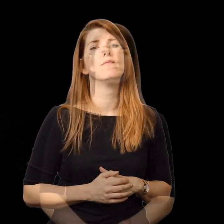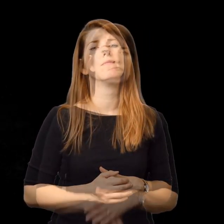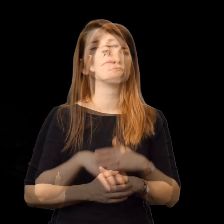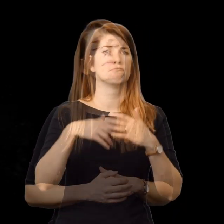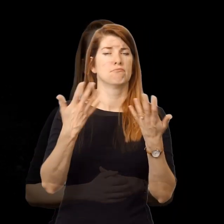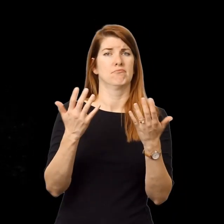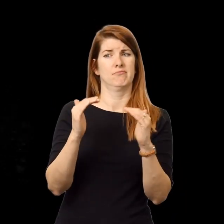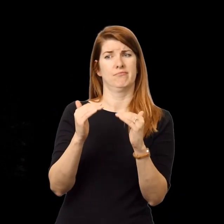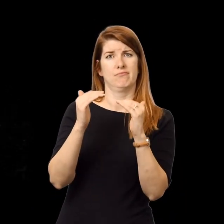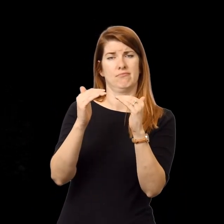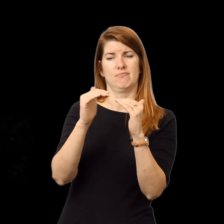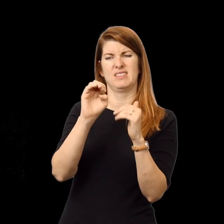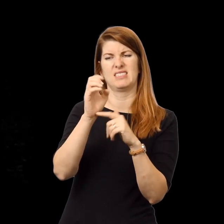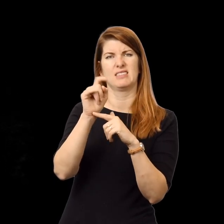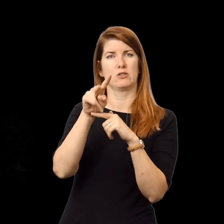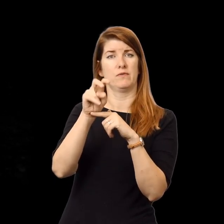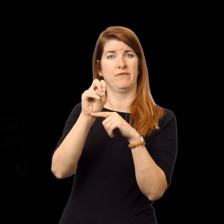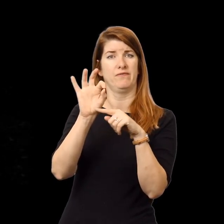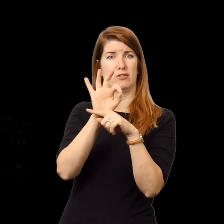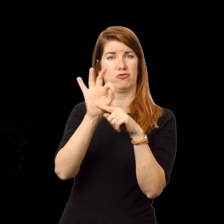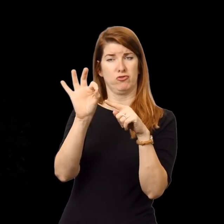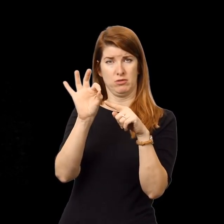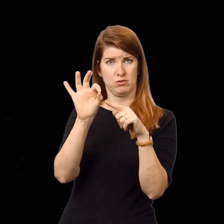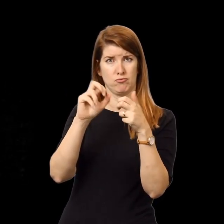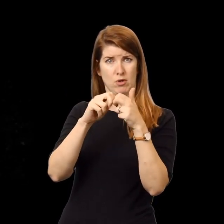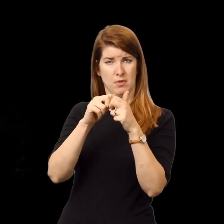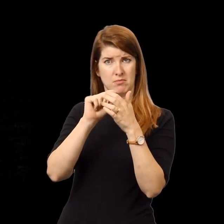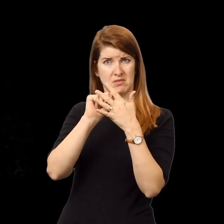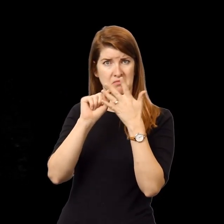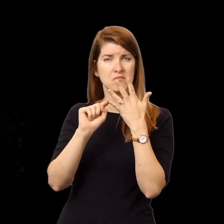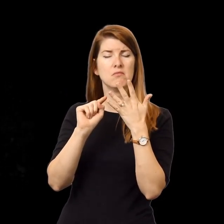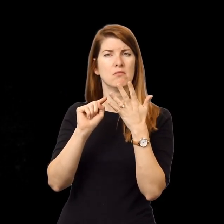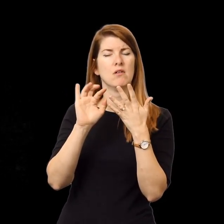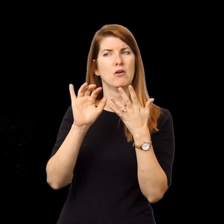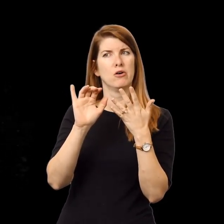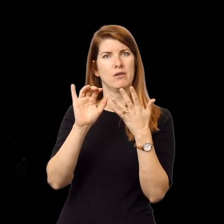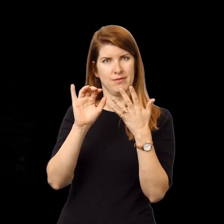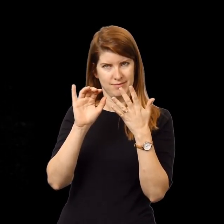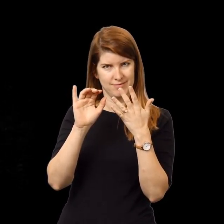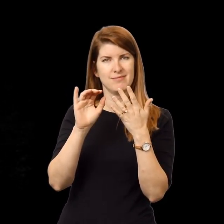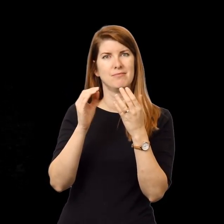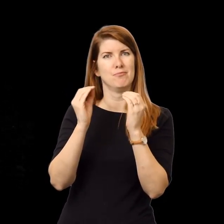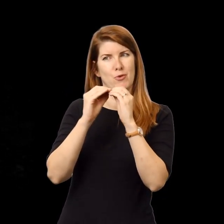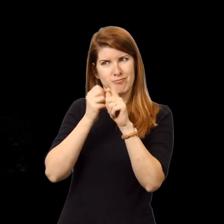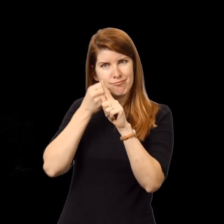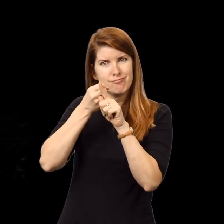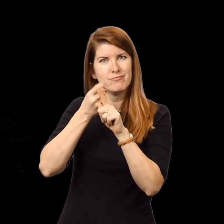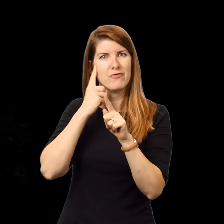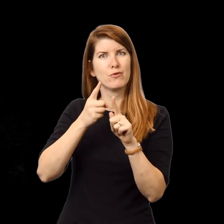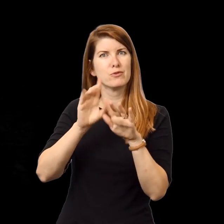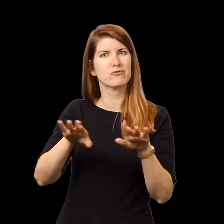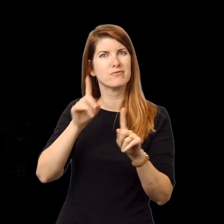So, executive functions problems is another area that's impacted for deaf and hard of hearing children.